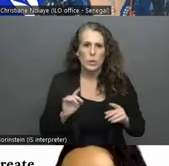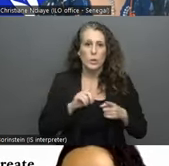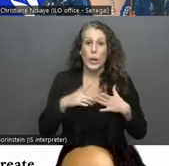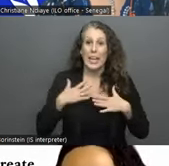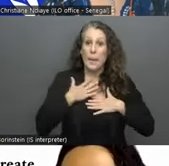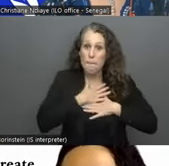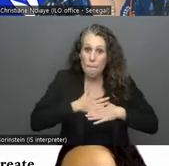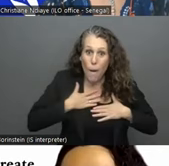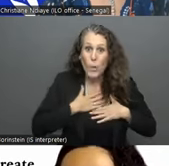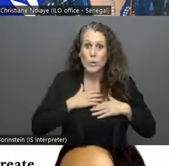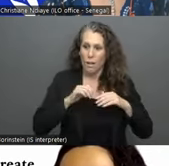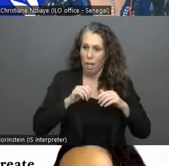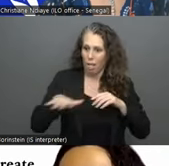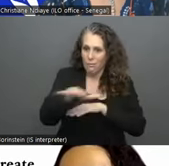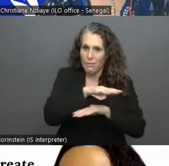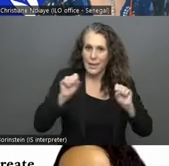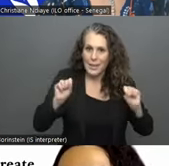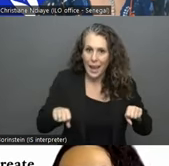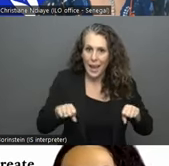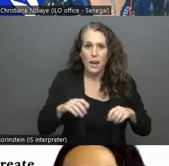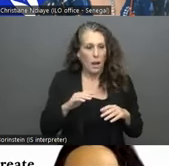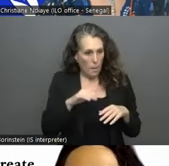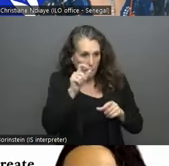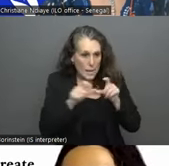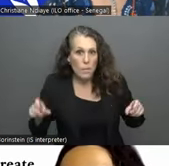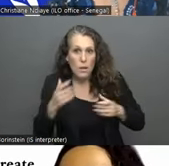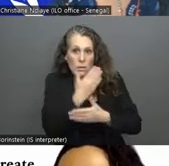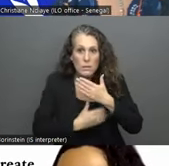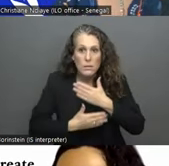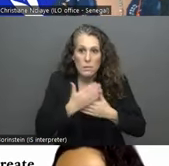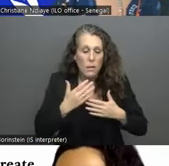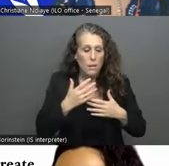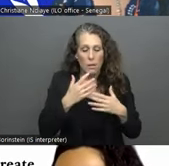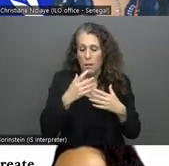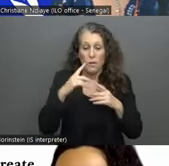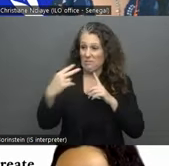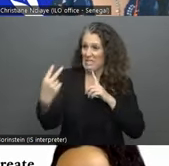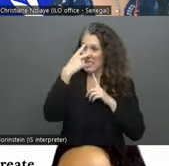being able to hold space for people who are suffering from invisible disabilities. So